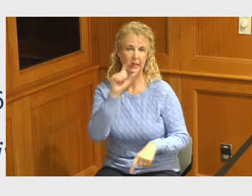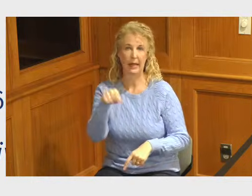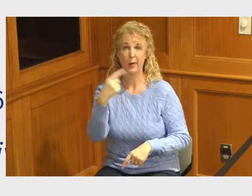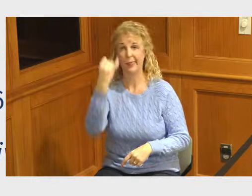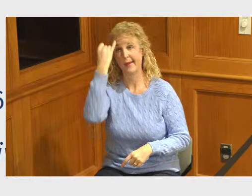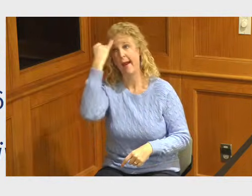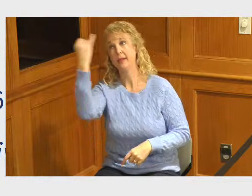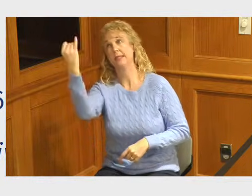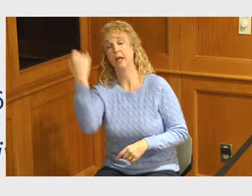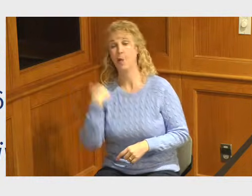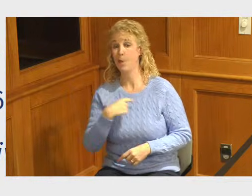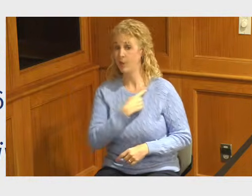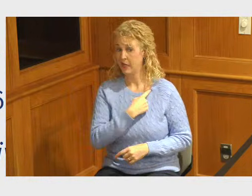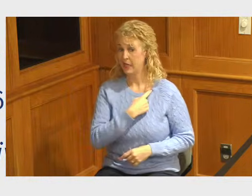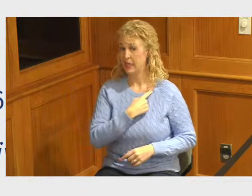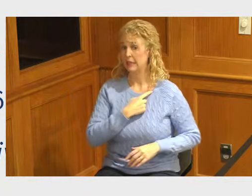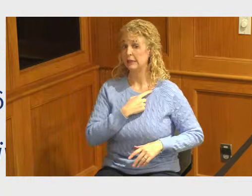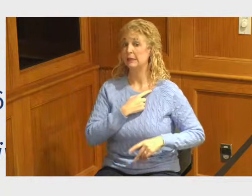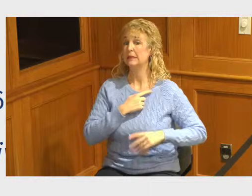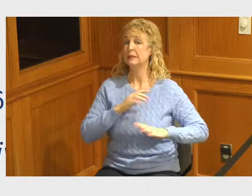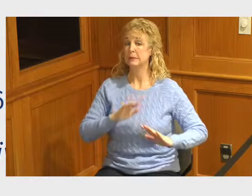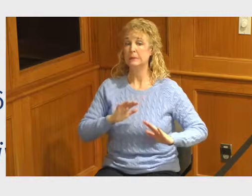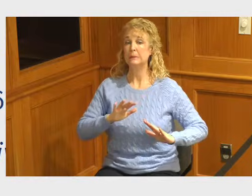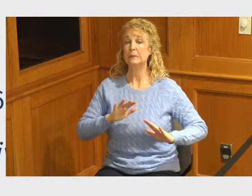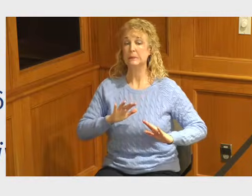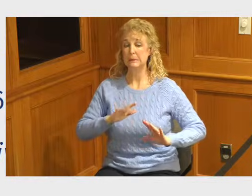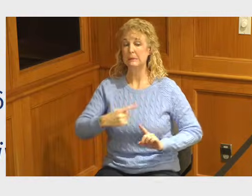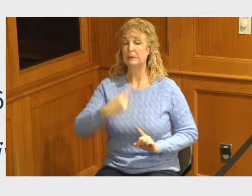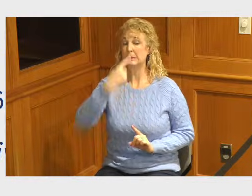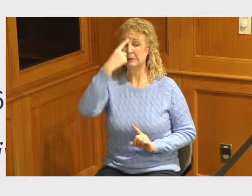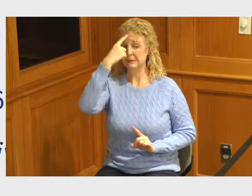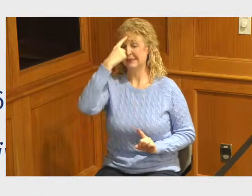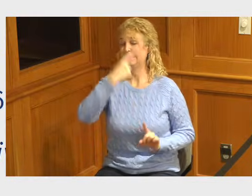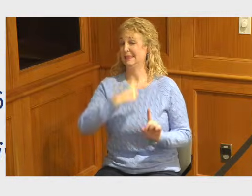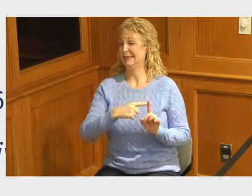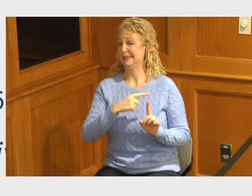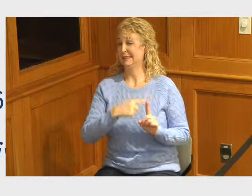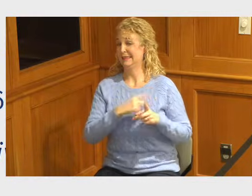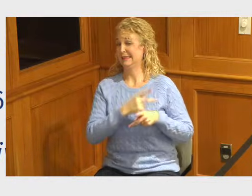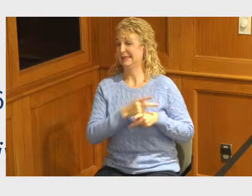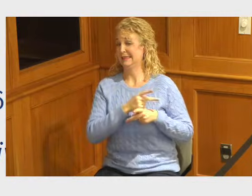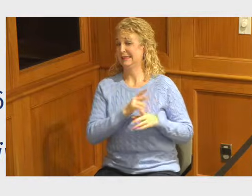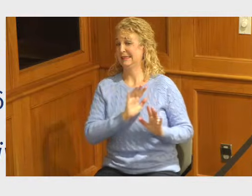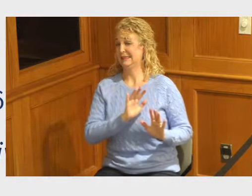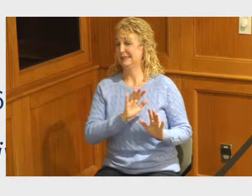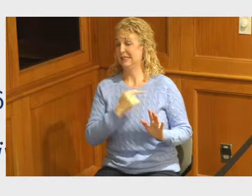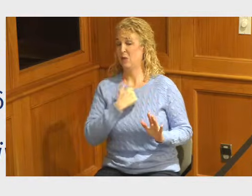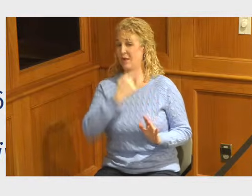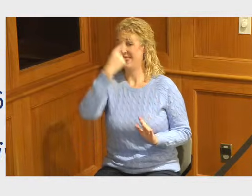We are cautiously optimistic that the the current version of this that's being pursued by Tiny Homes